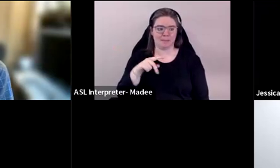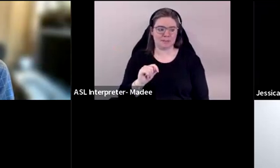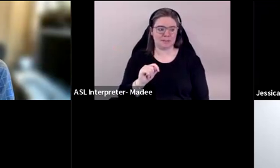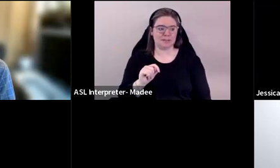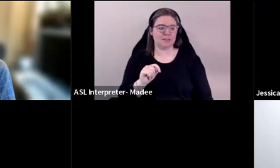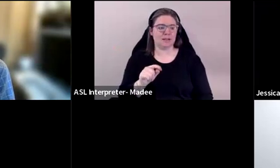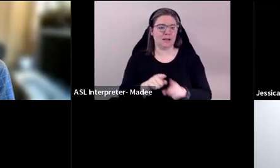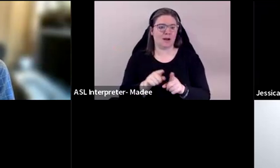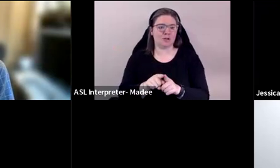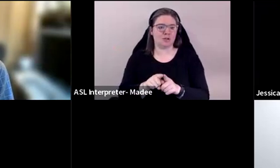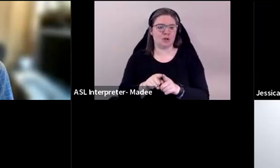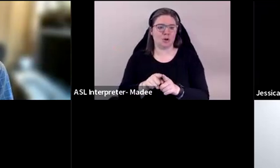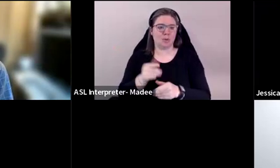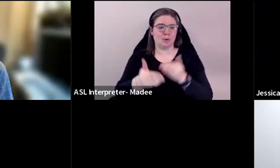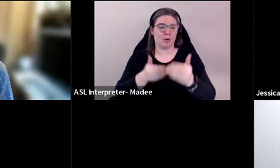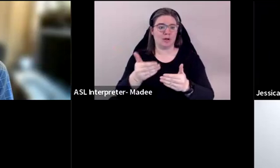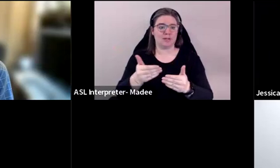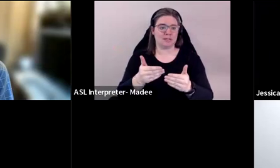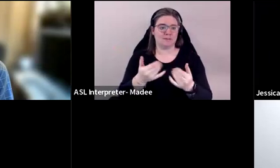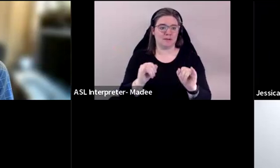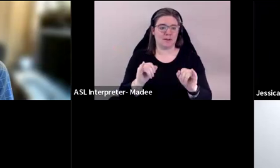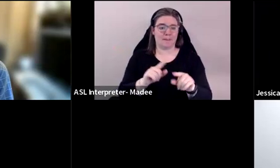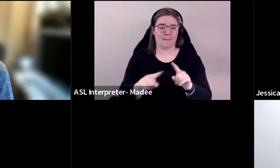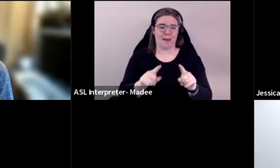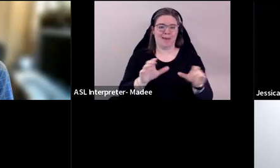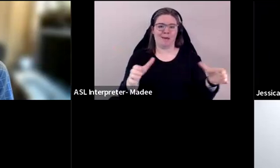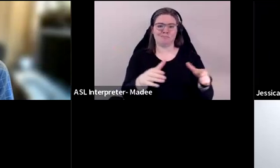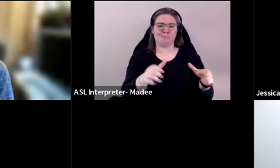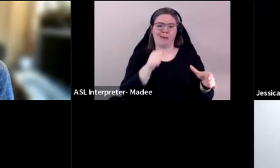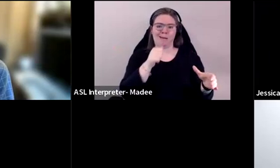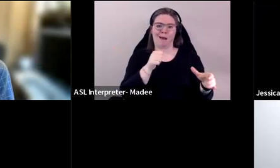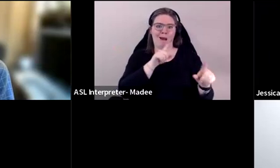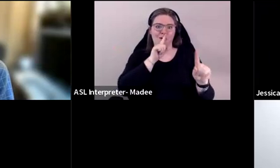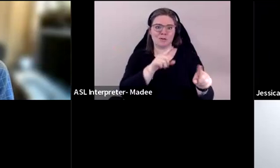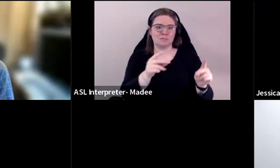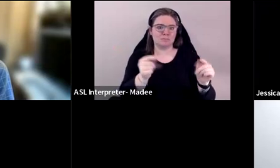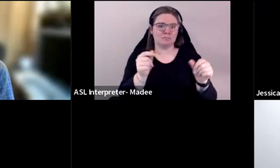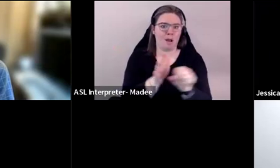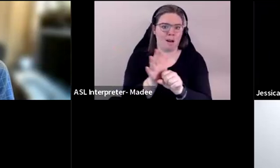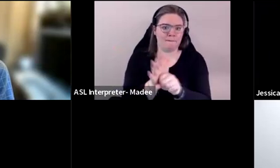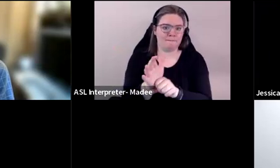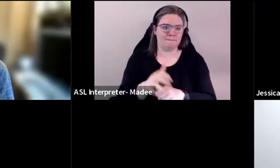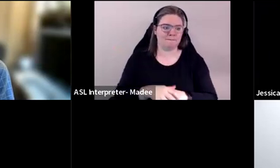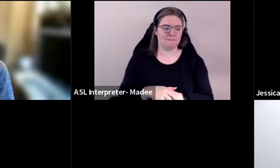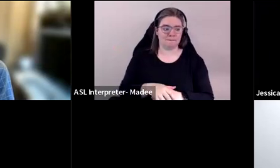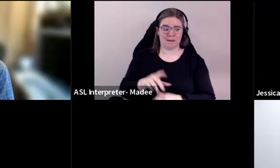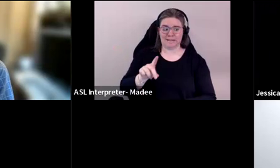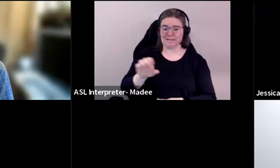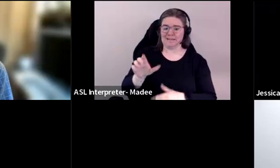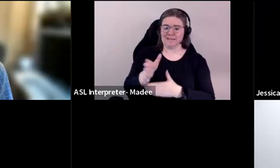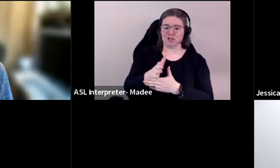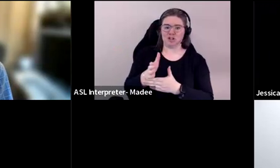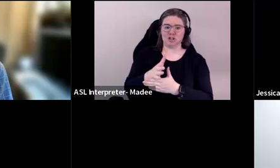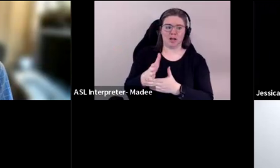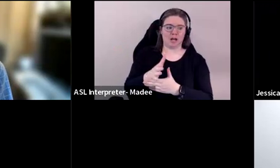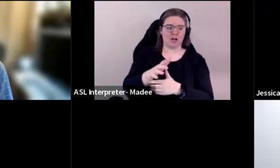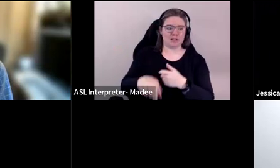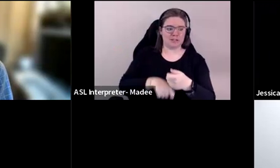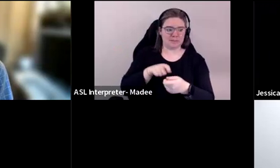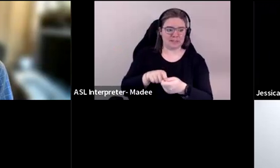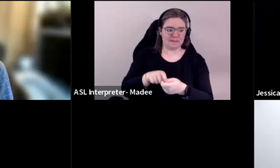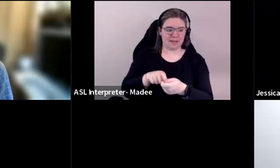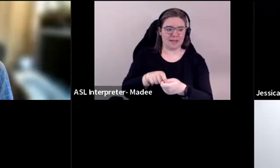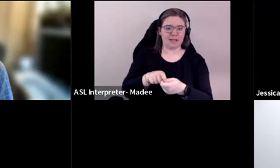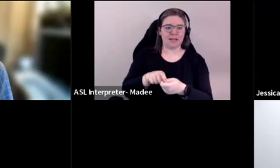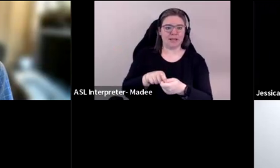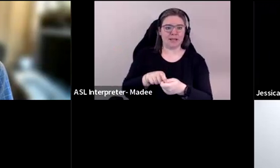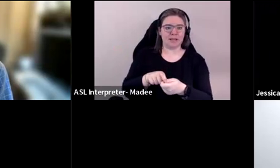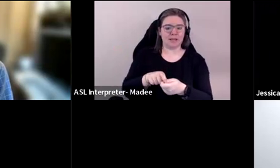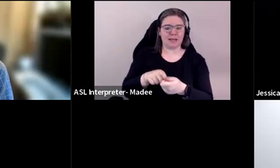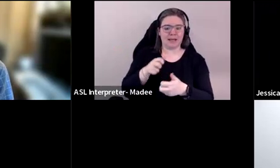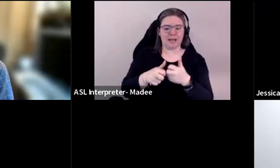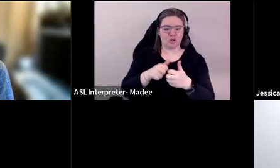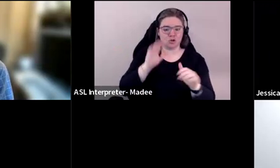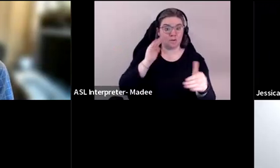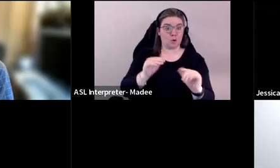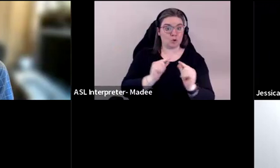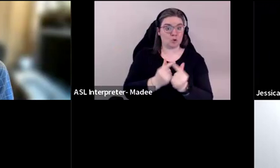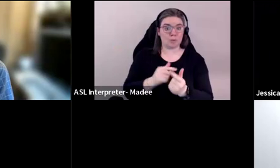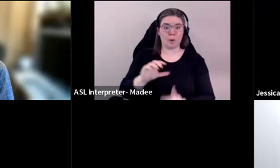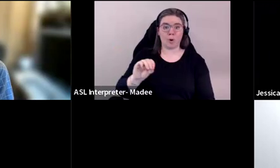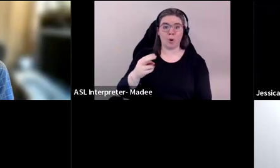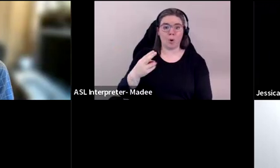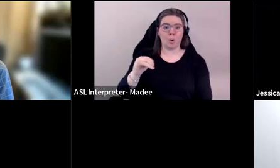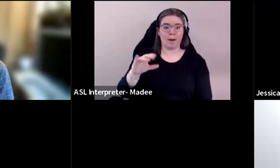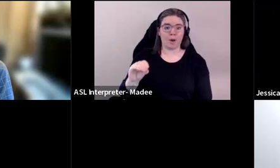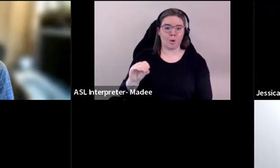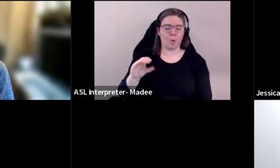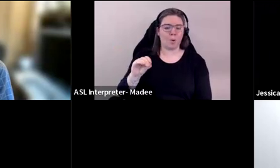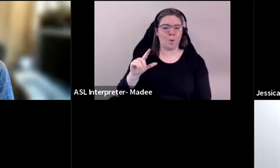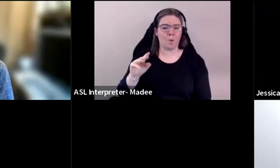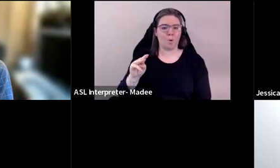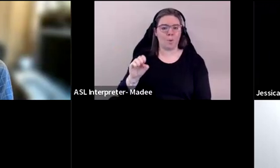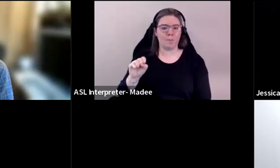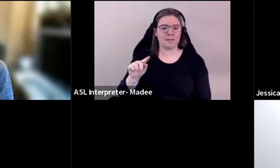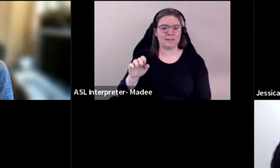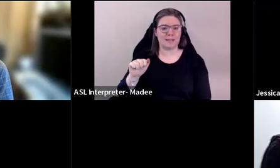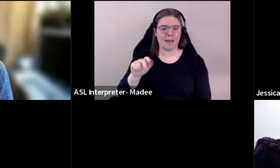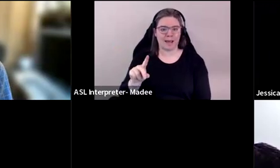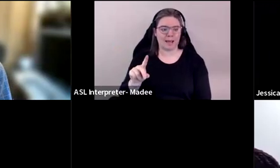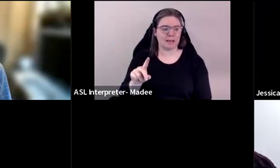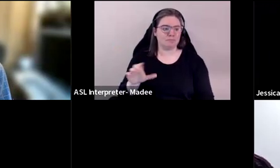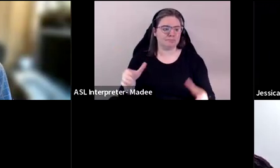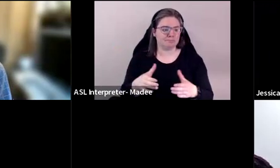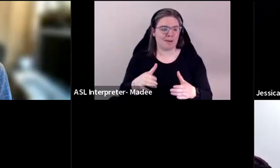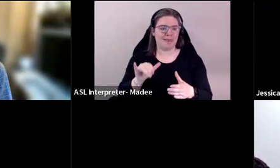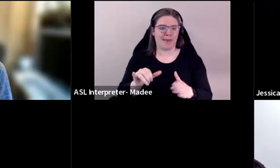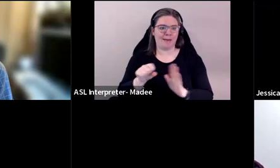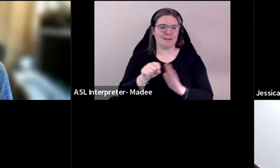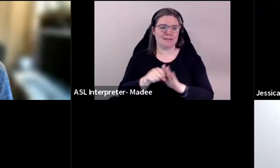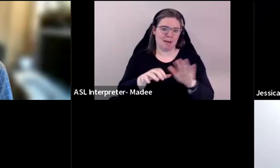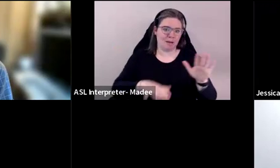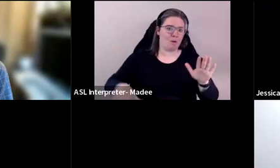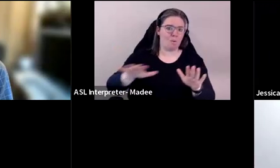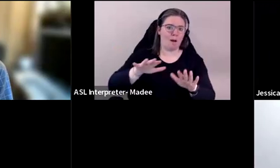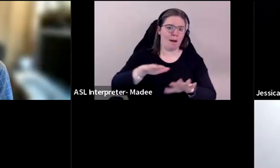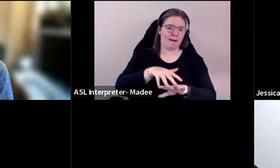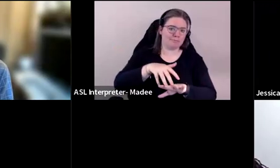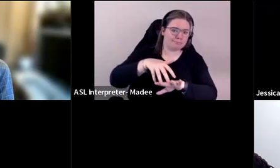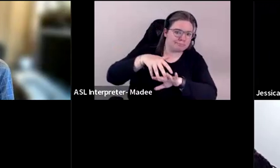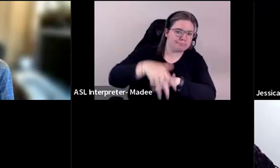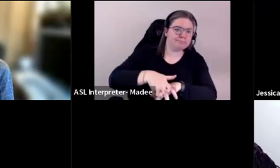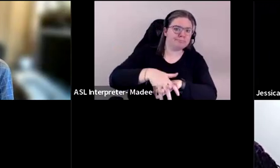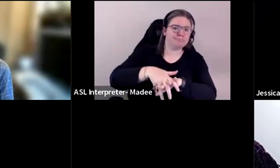Rebecca /APRIL: But he says the constituency is not responsive enough. I see some D shared again some specific issue, focused groups. The Ohio Olmsted task force, which is a statewide grassroots coalition.